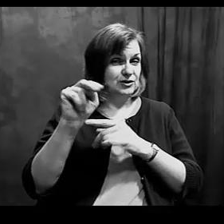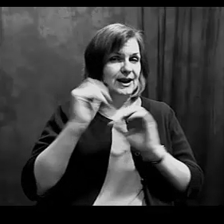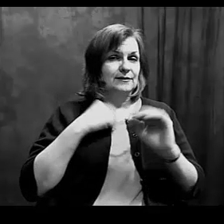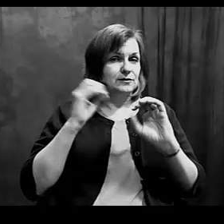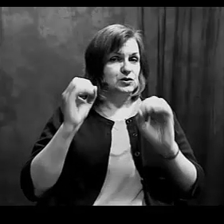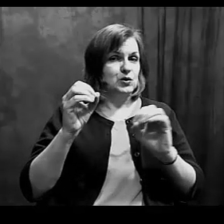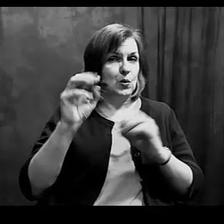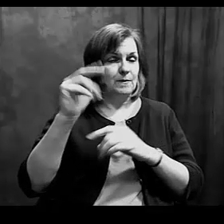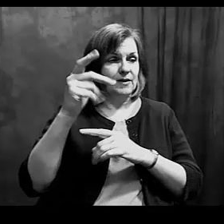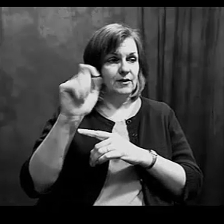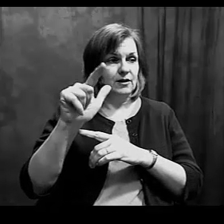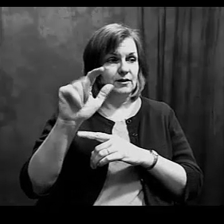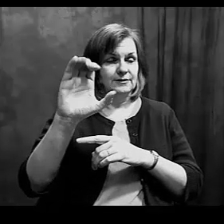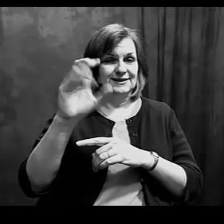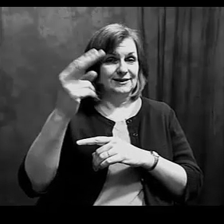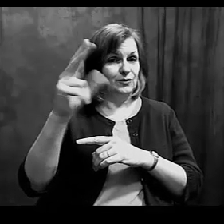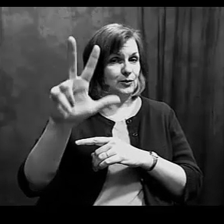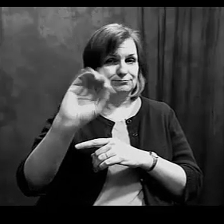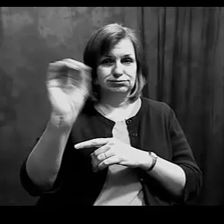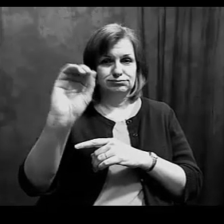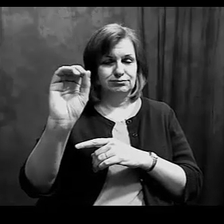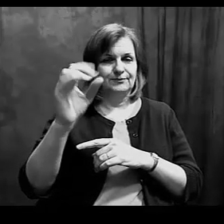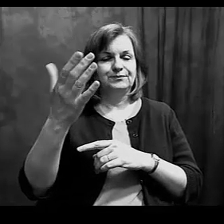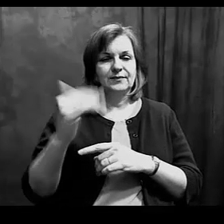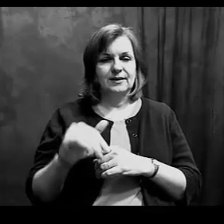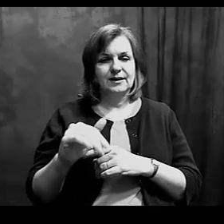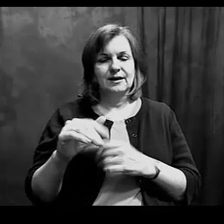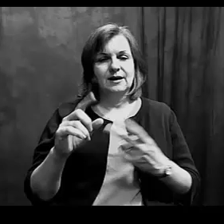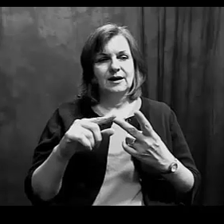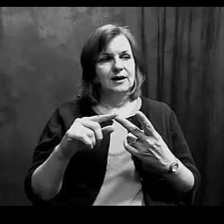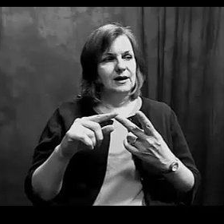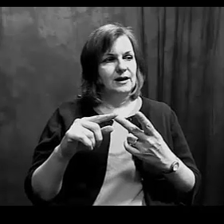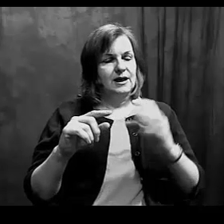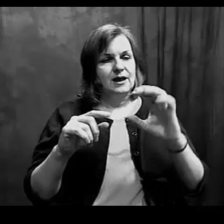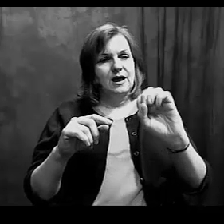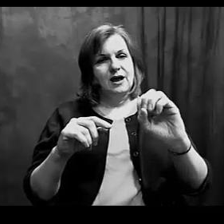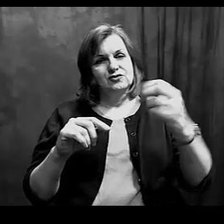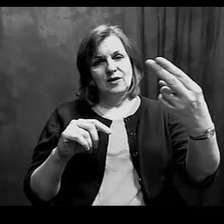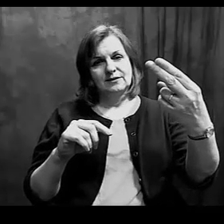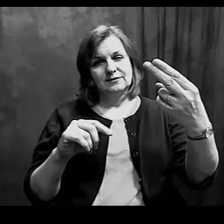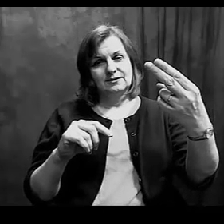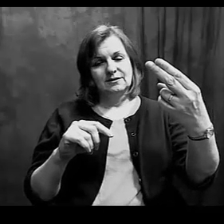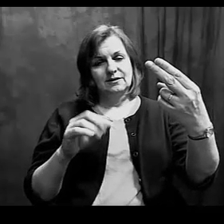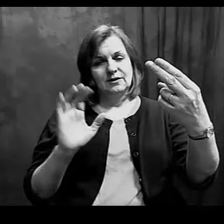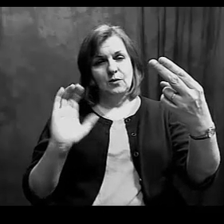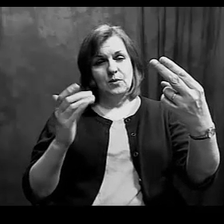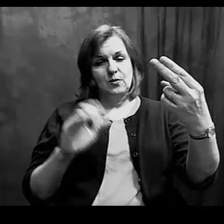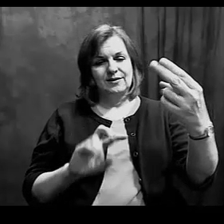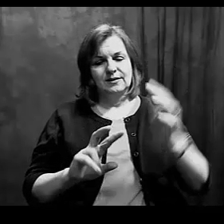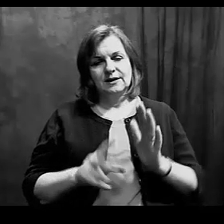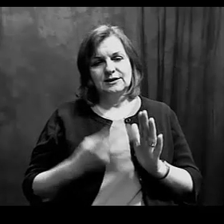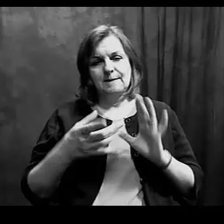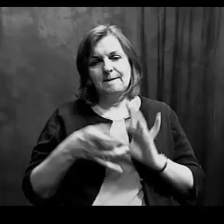and there's no methyl here and a hydroxyl